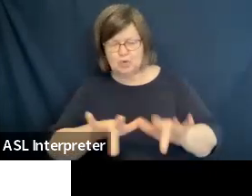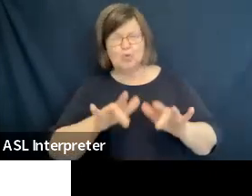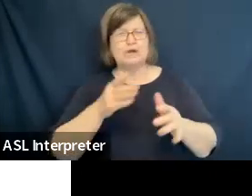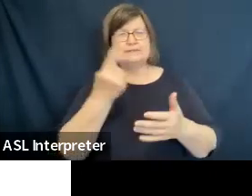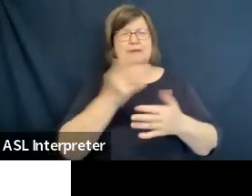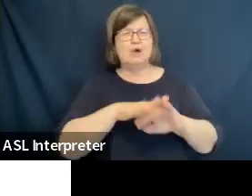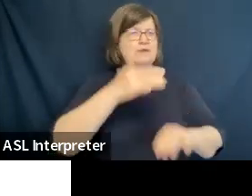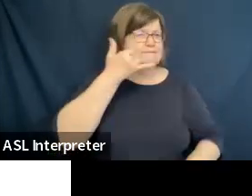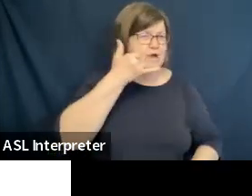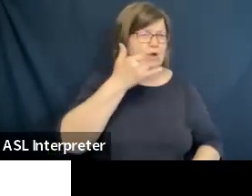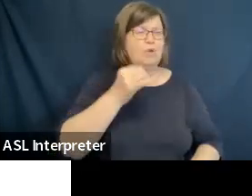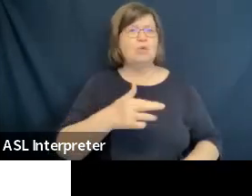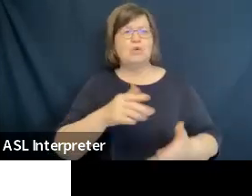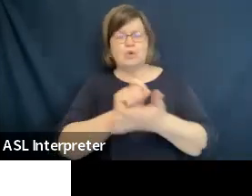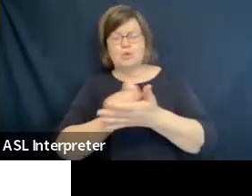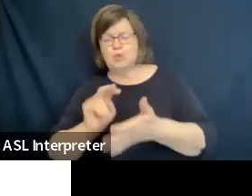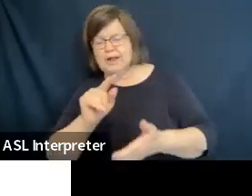or that they have a way to write notes, that is really,